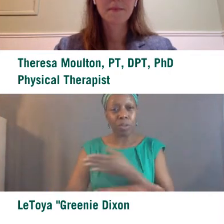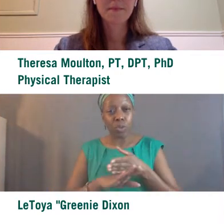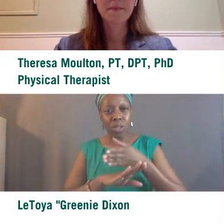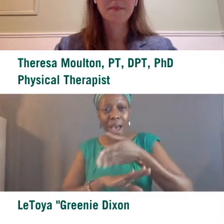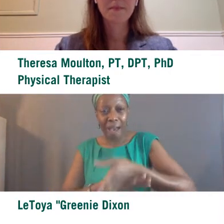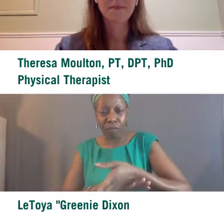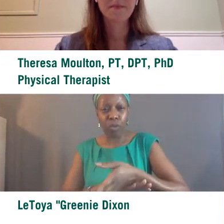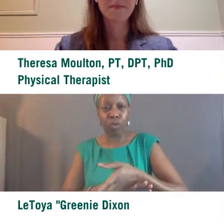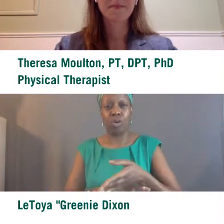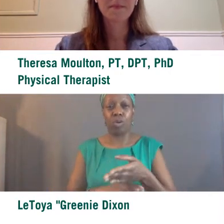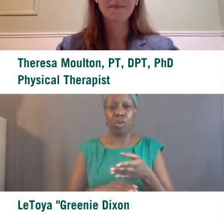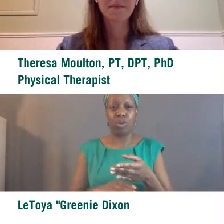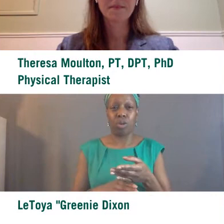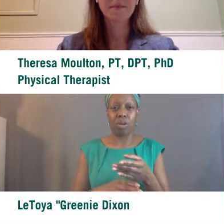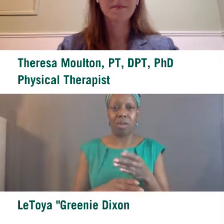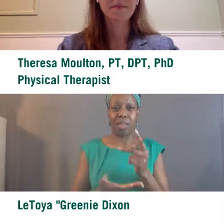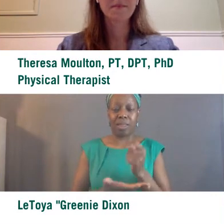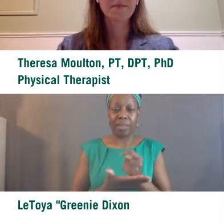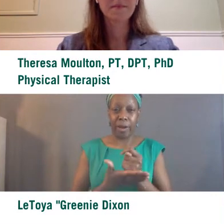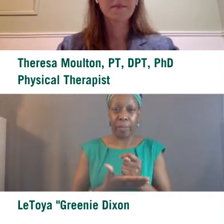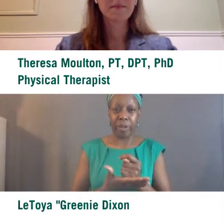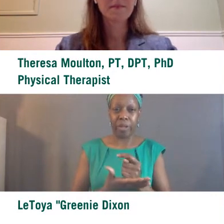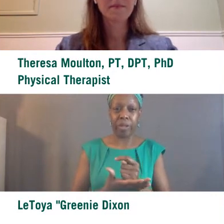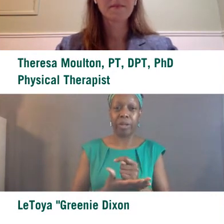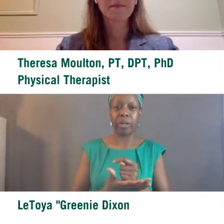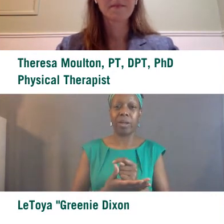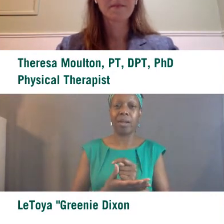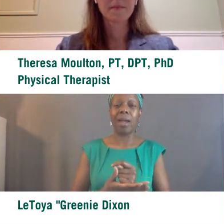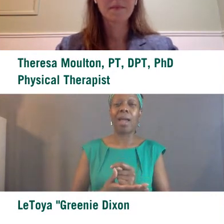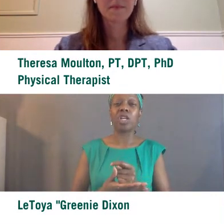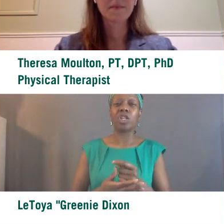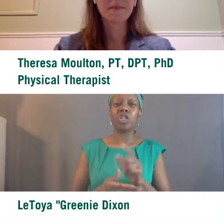people are measuring things in other ways using imaging